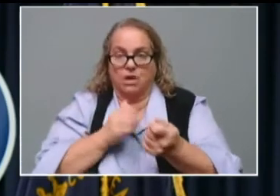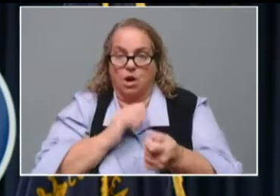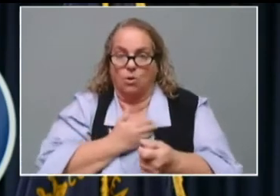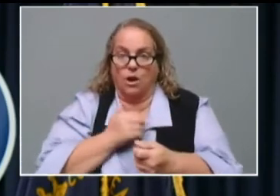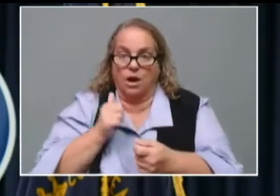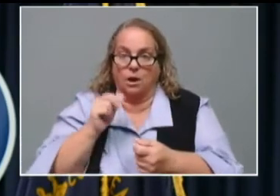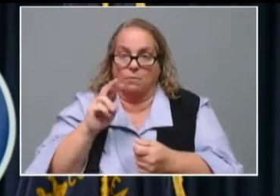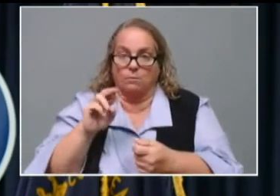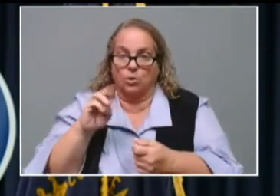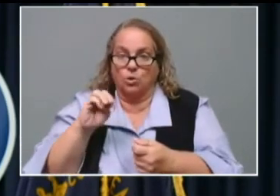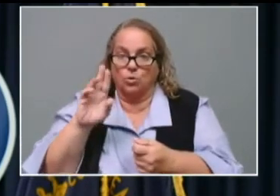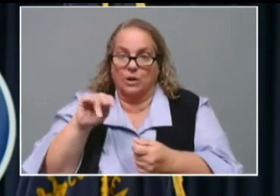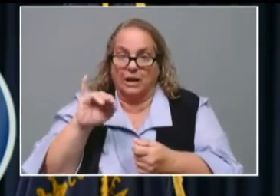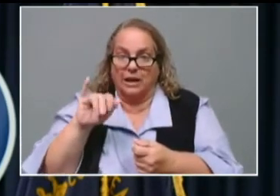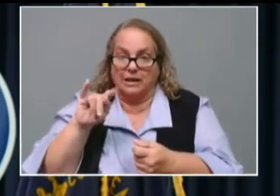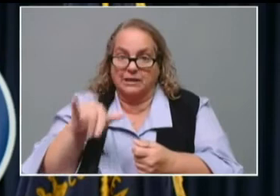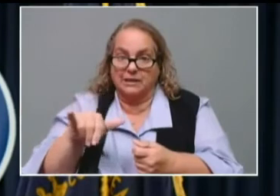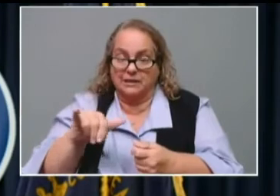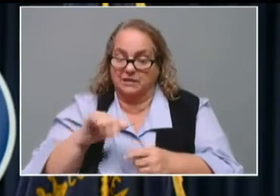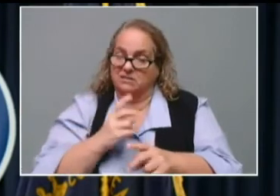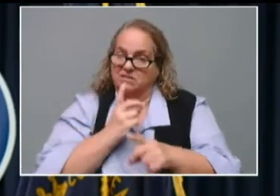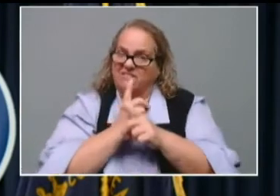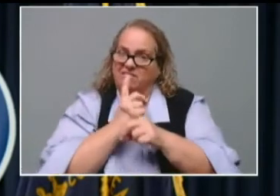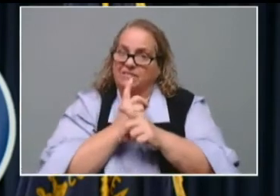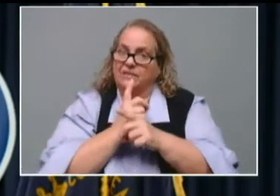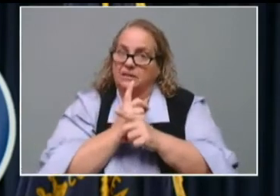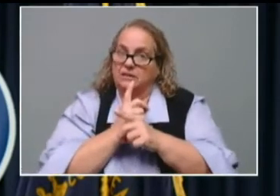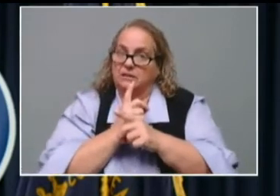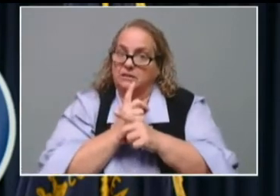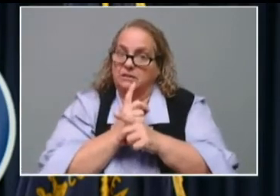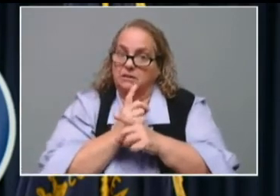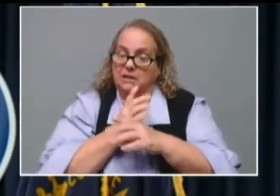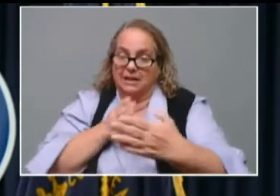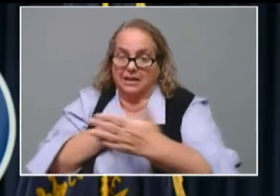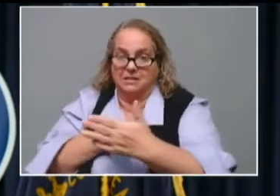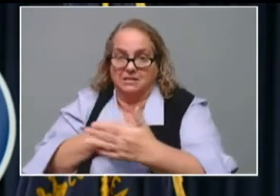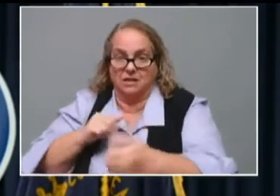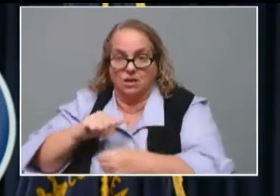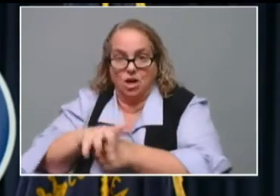offense in this battle against Covid, It's how we get stronger.